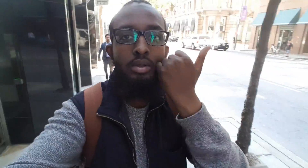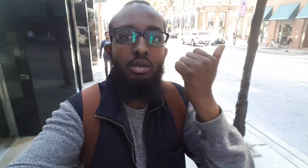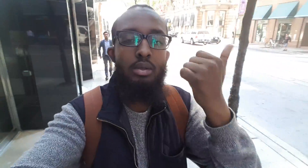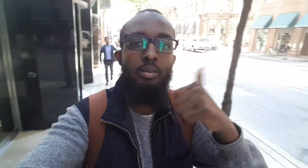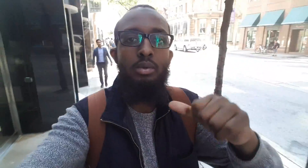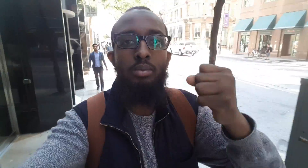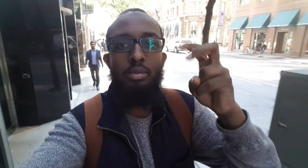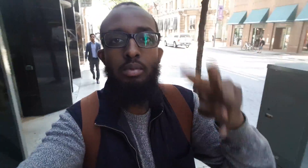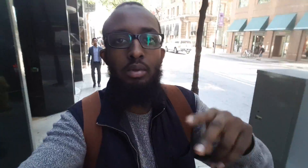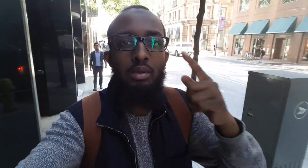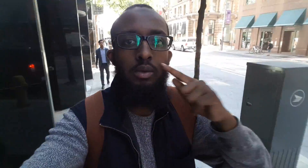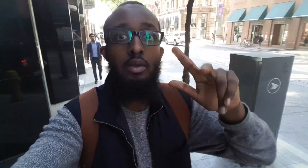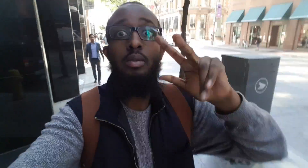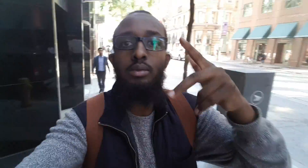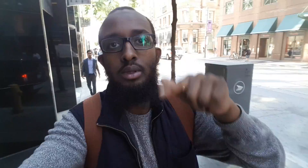I'm heading to the dentist to try and make an appointment.